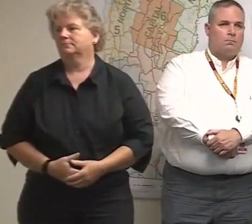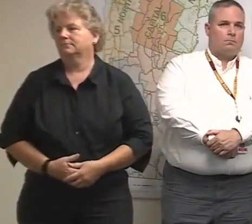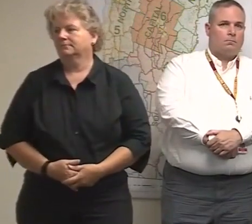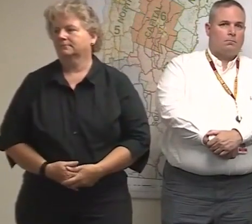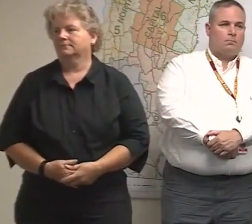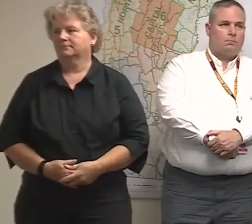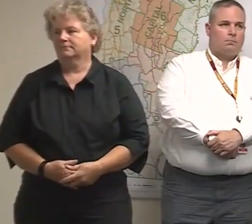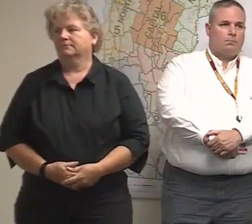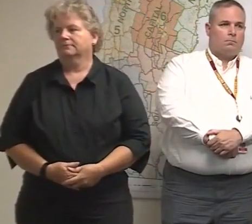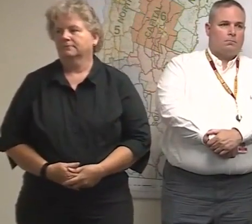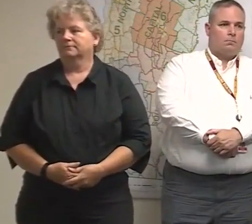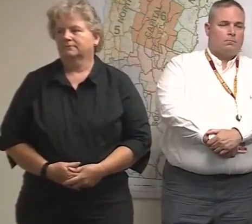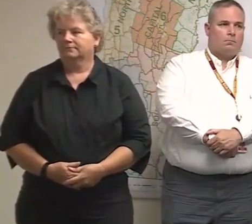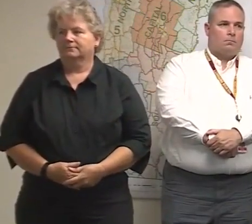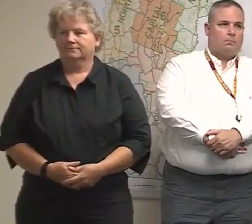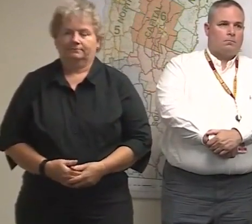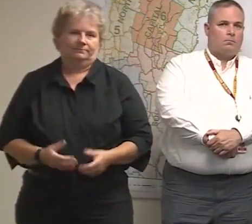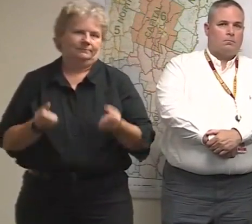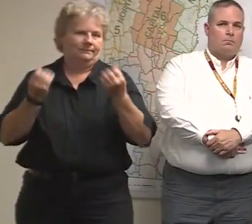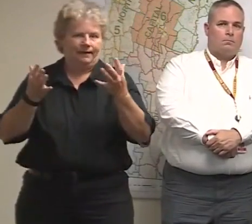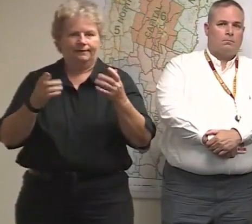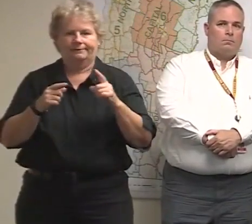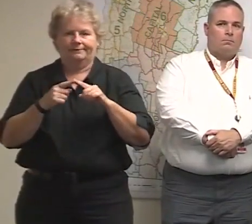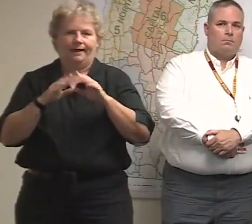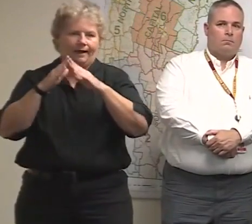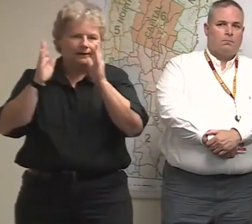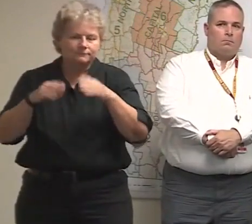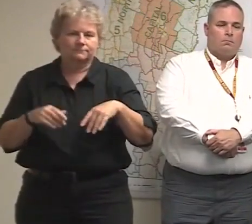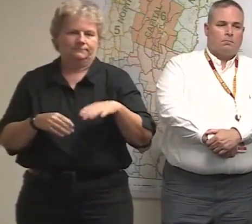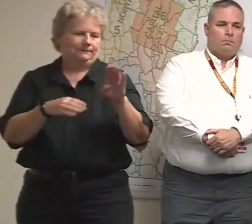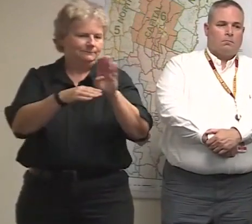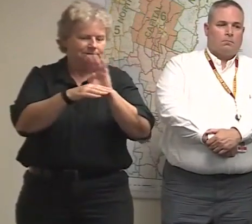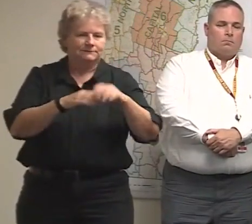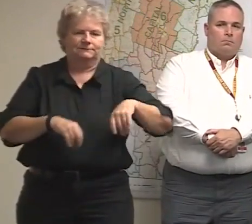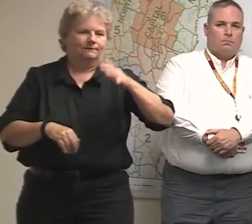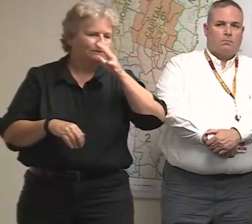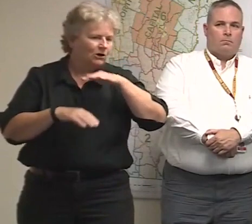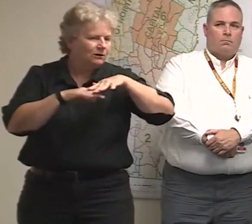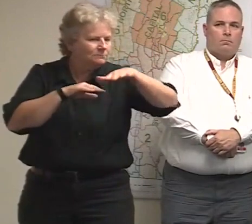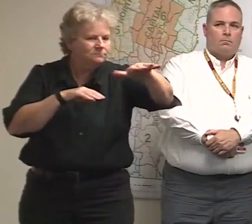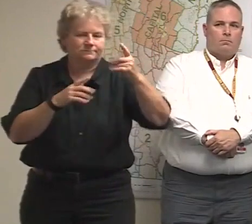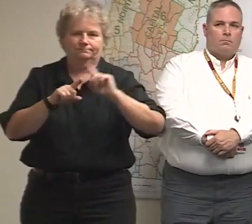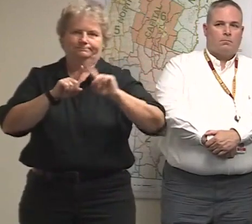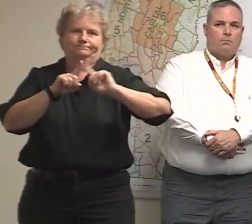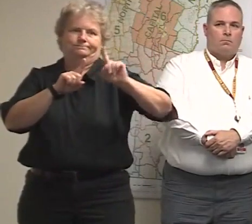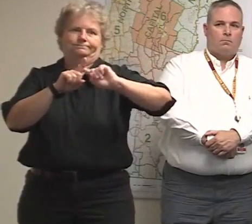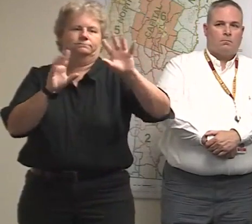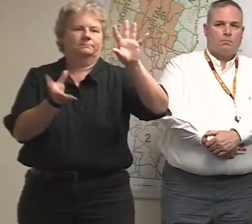DAMAGE AND SO FORTH AND AGRICULTURE AND NOT THAT THIS, YOU KNOW, THAT’S SEPARATE.